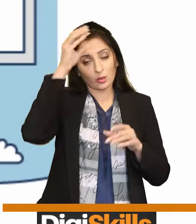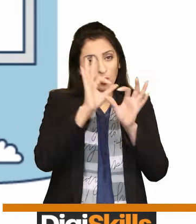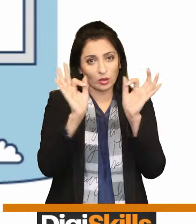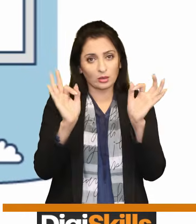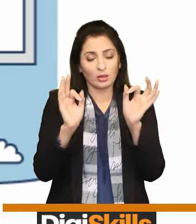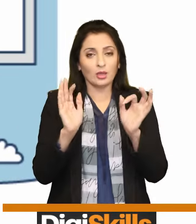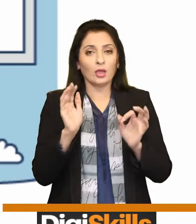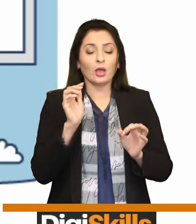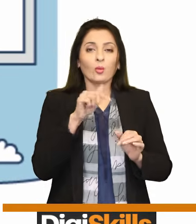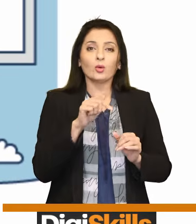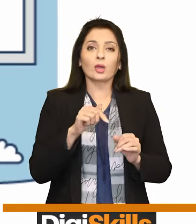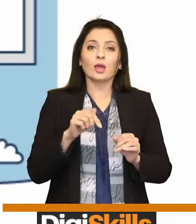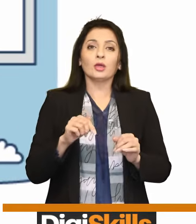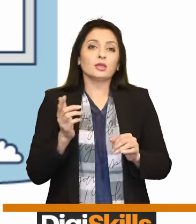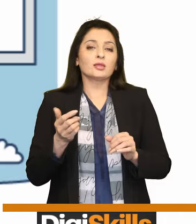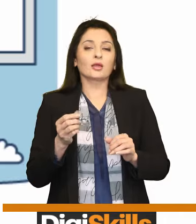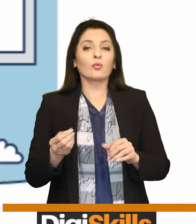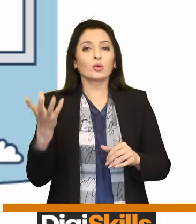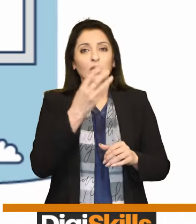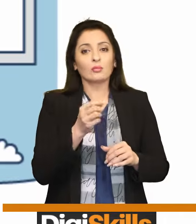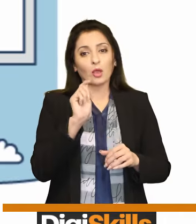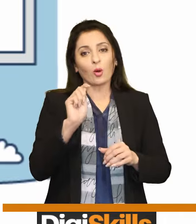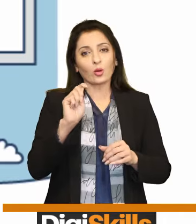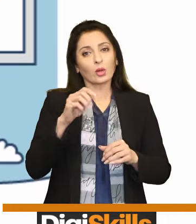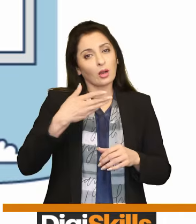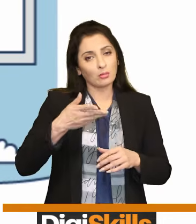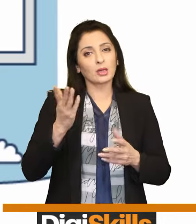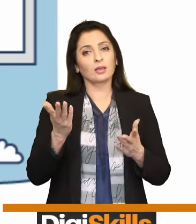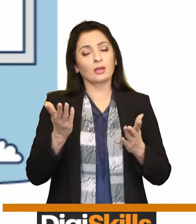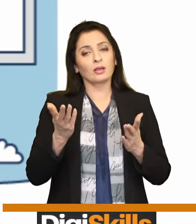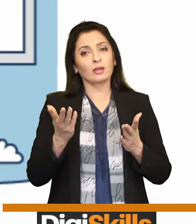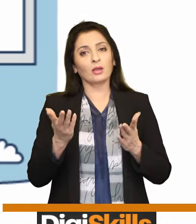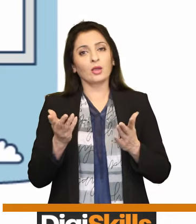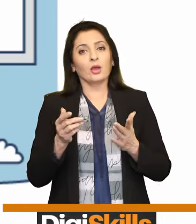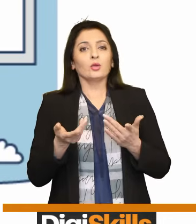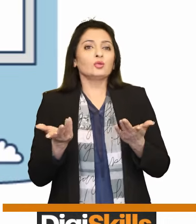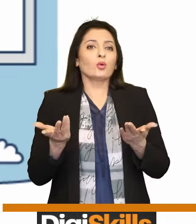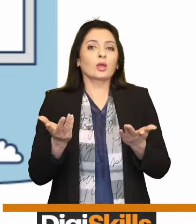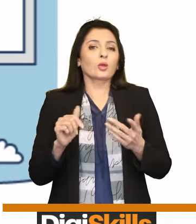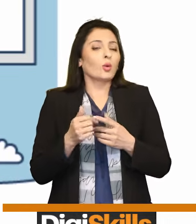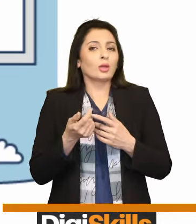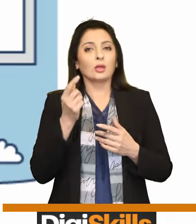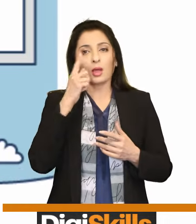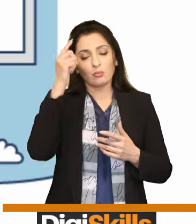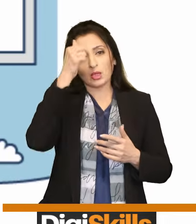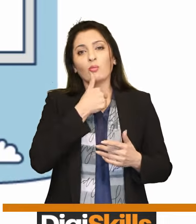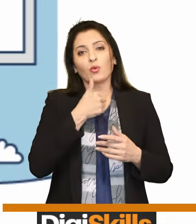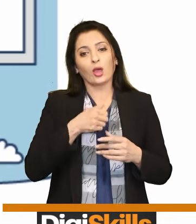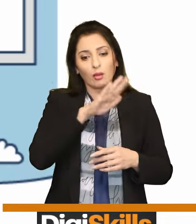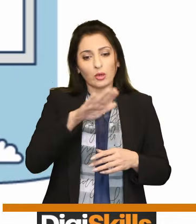Those are, who do day-time jobs. Someone, who are full-time parent.